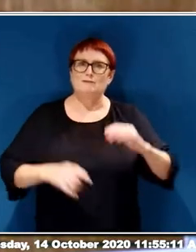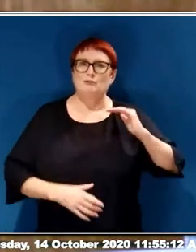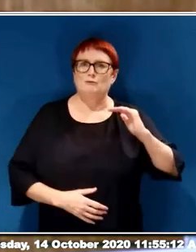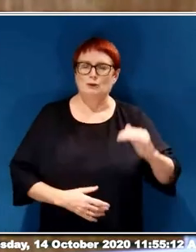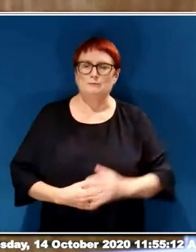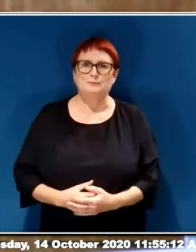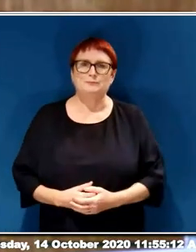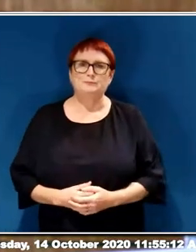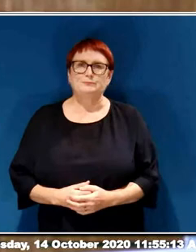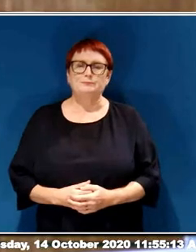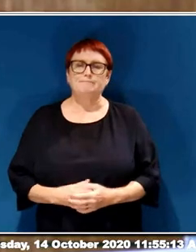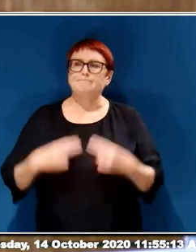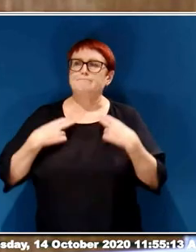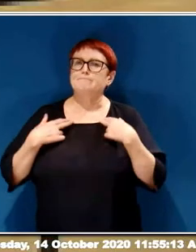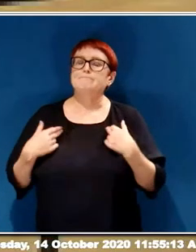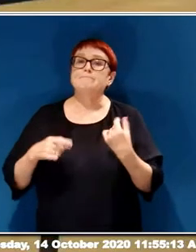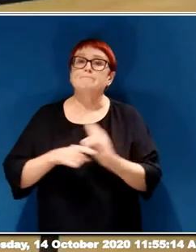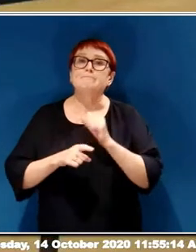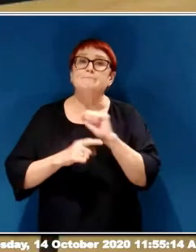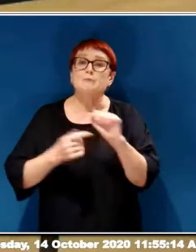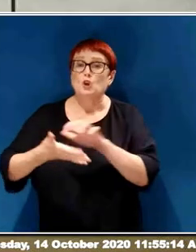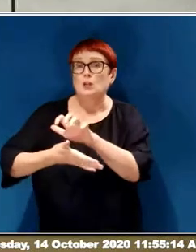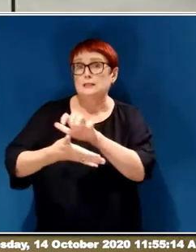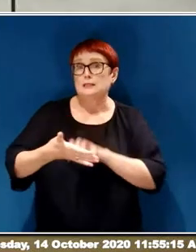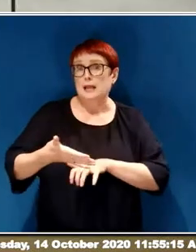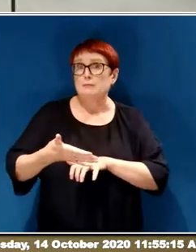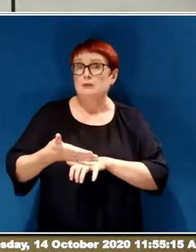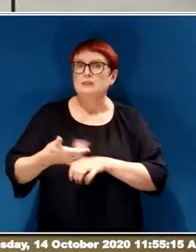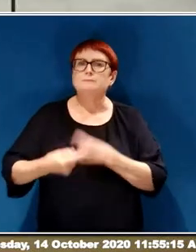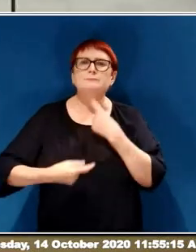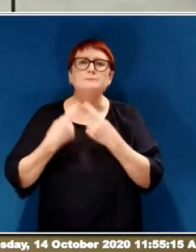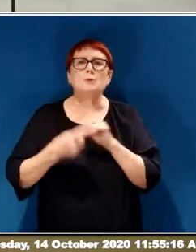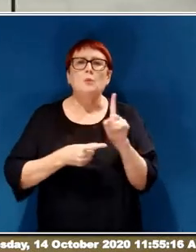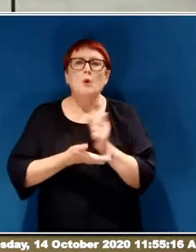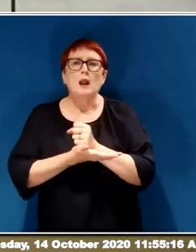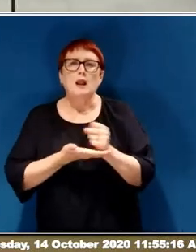in Tender Bundle B, Volume 4.